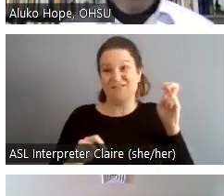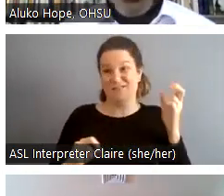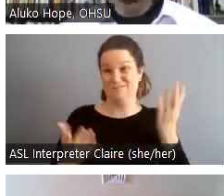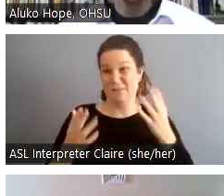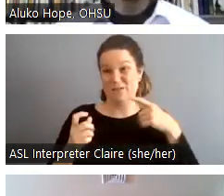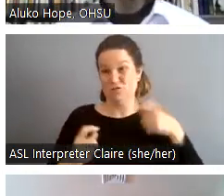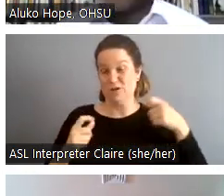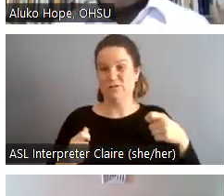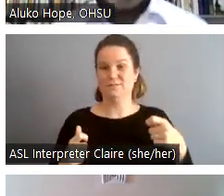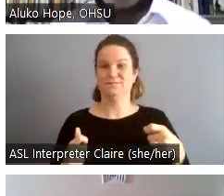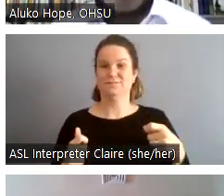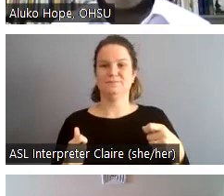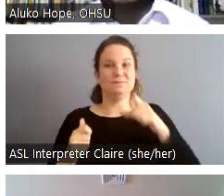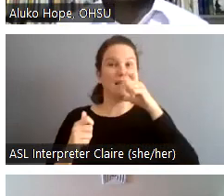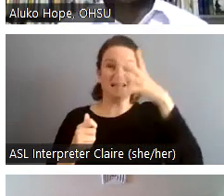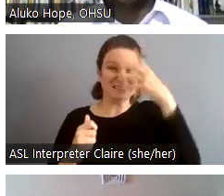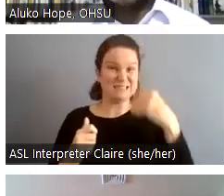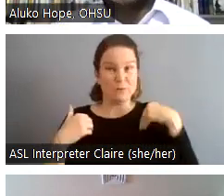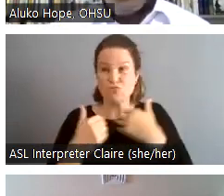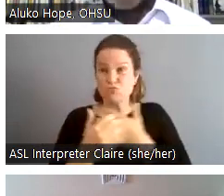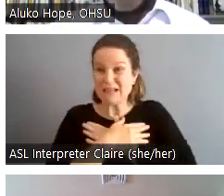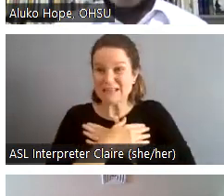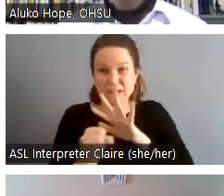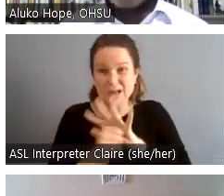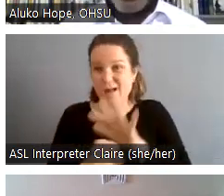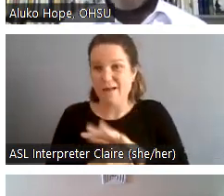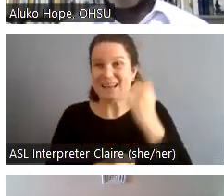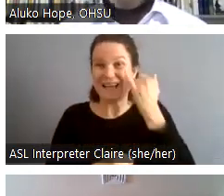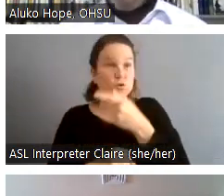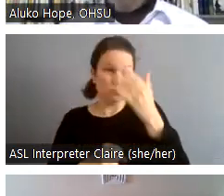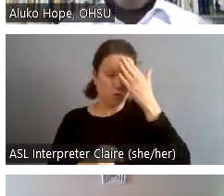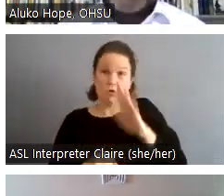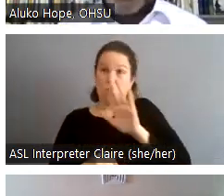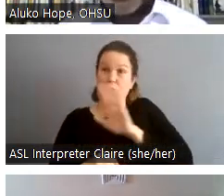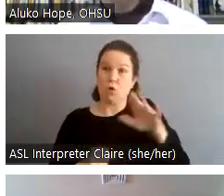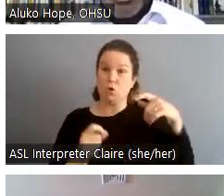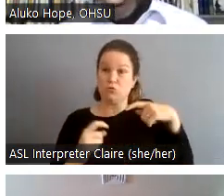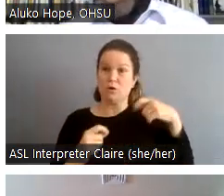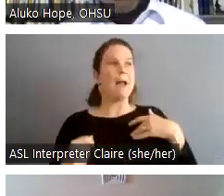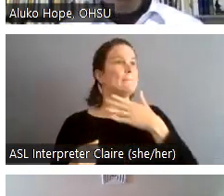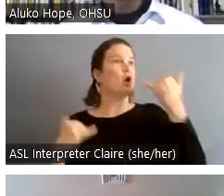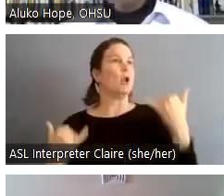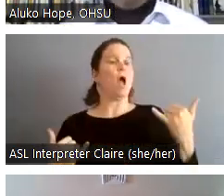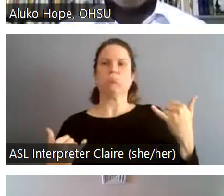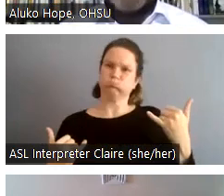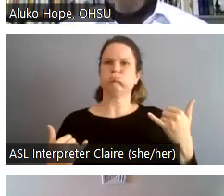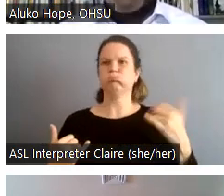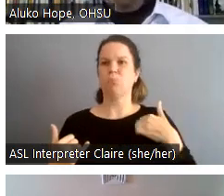not taking appropriate rest might be a trigger. And so, if you don't understand what your triggers are and you think, "Oh,